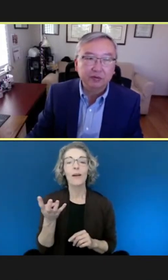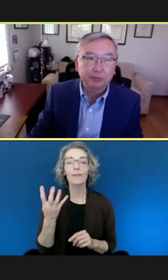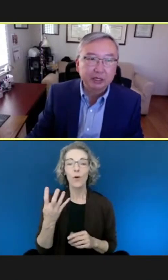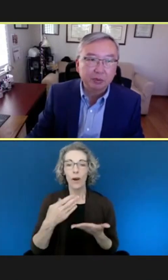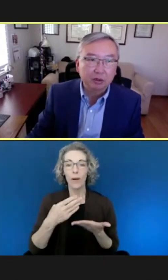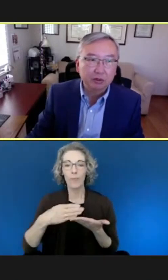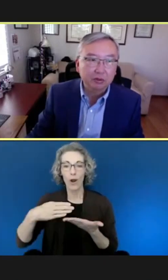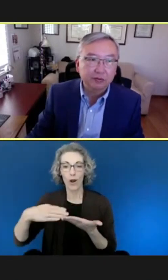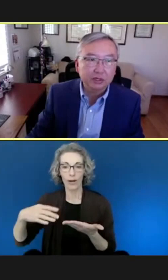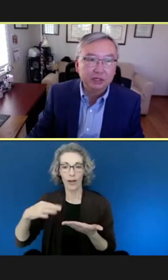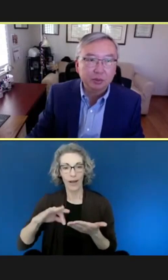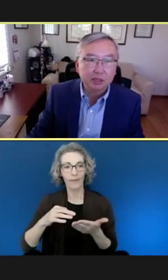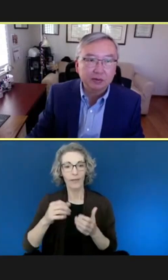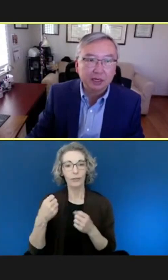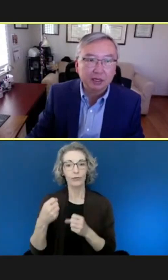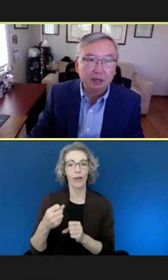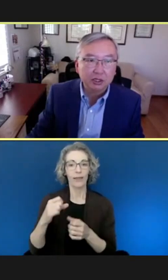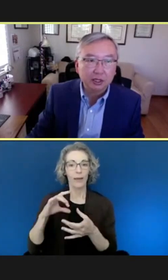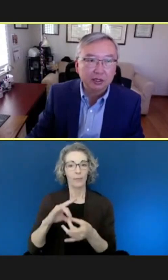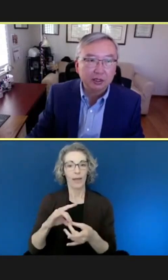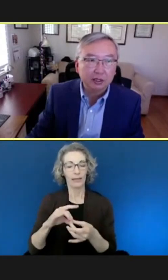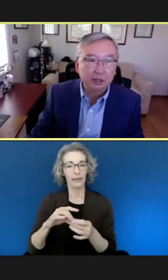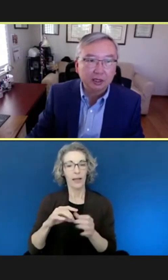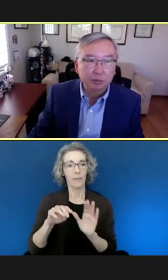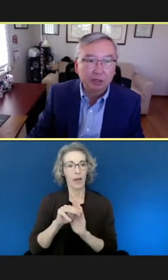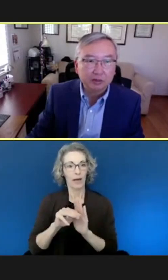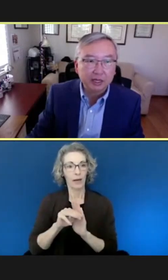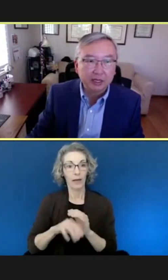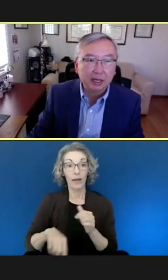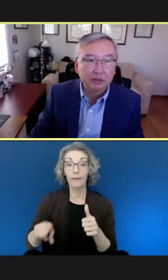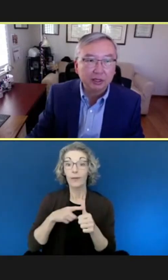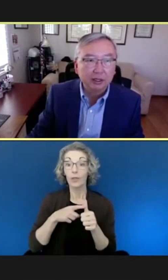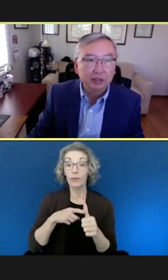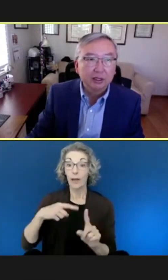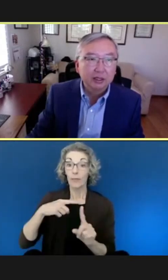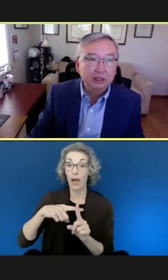the first is positive psychology, and then positive psychiatry, Gardner's